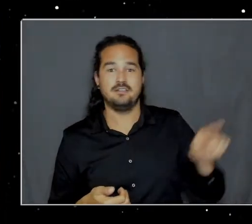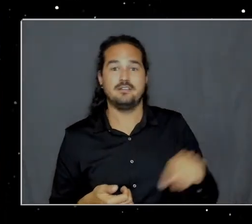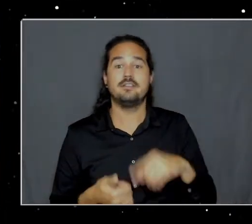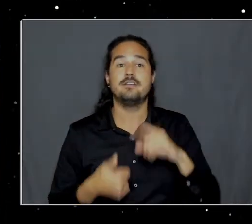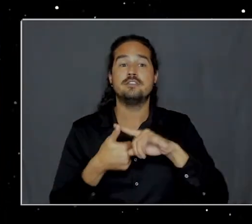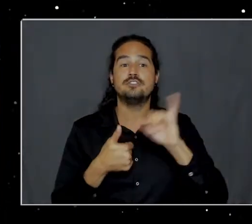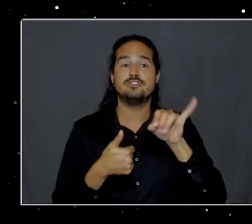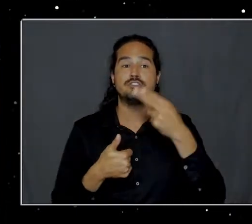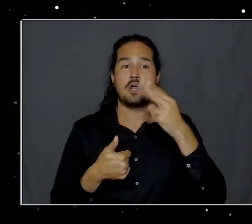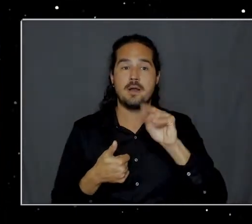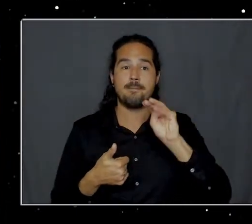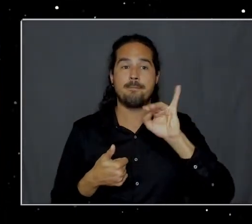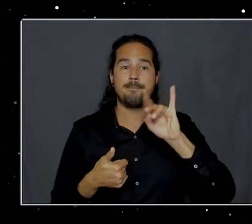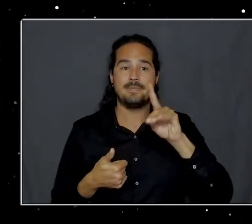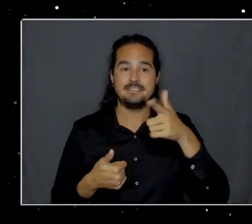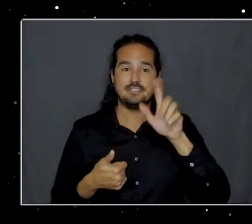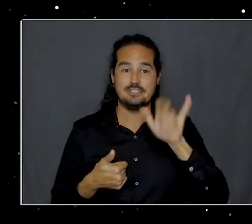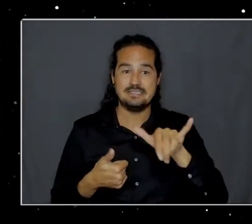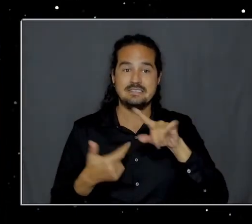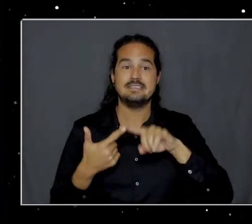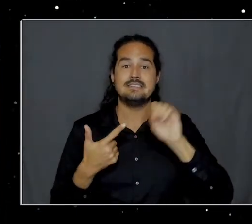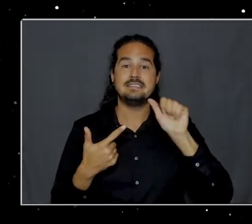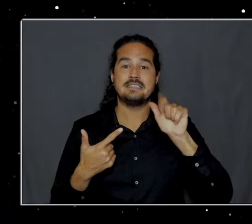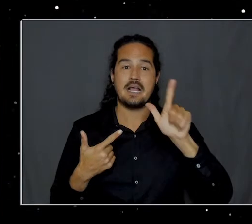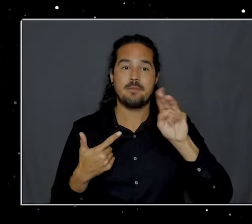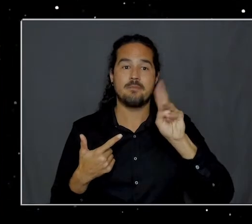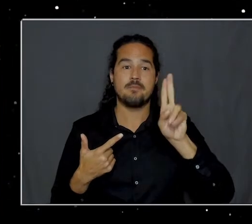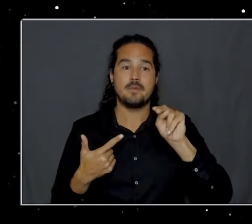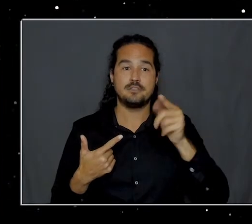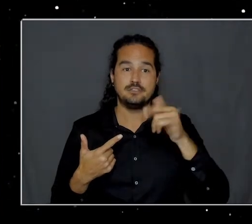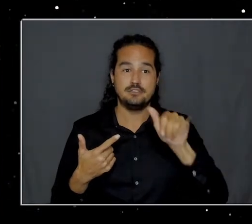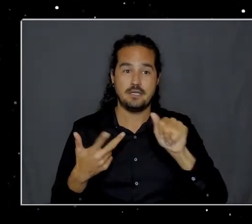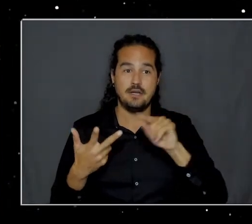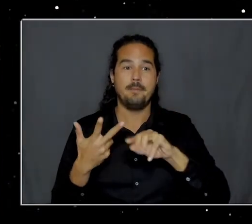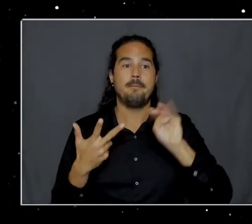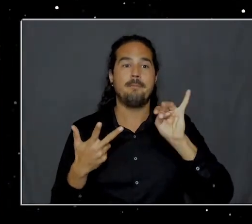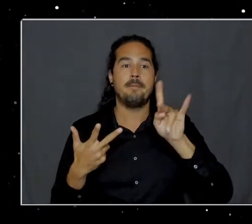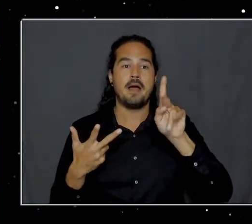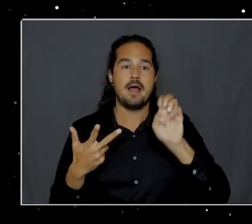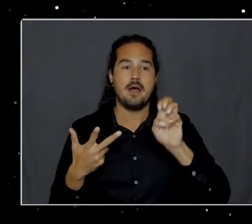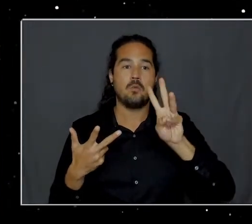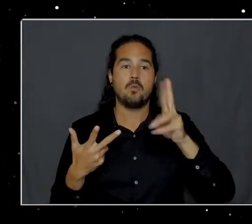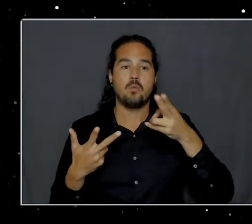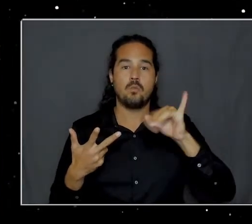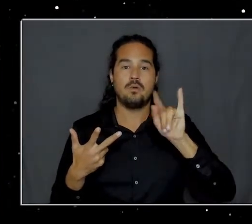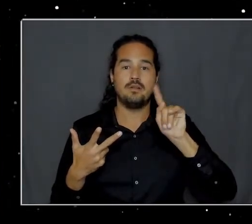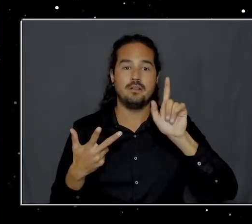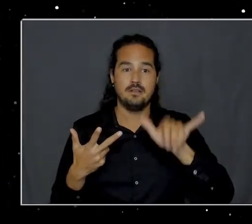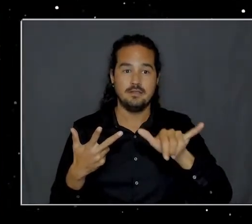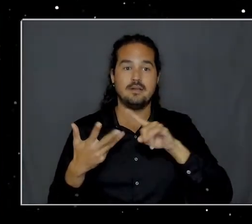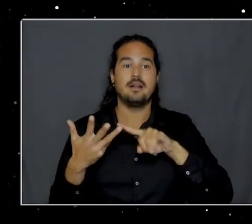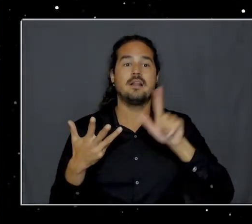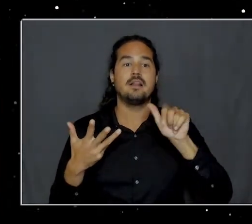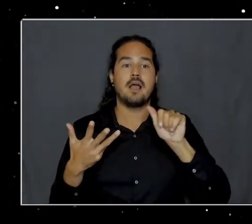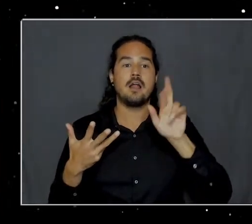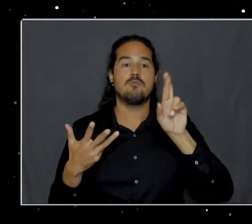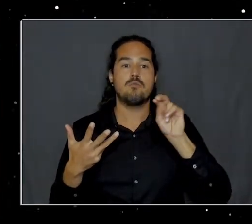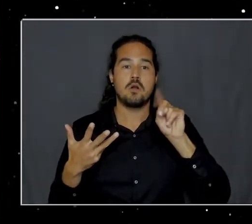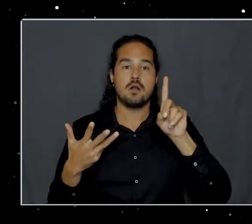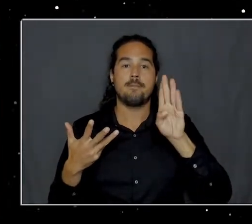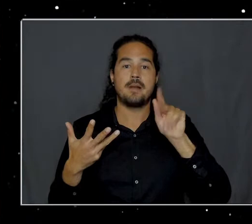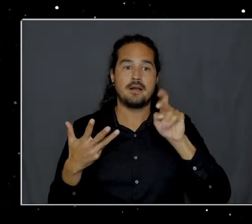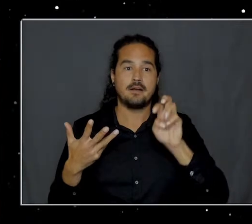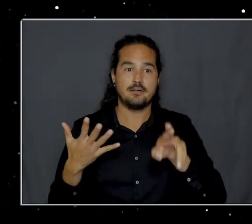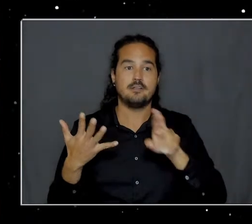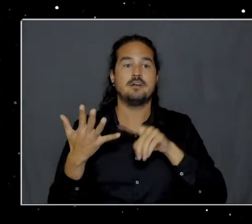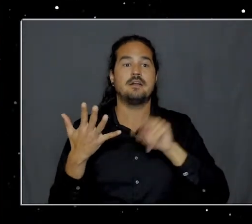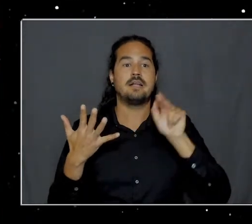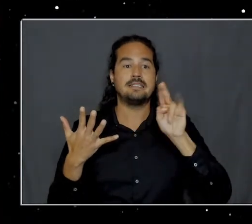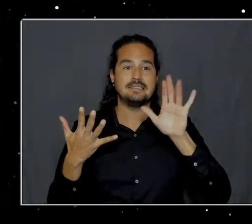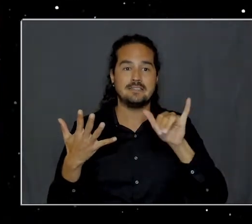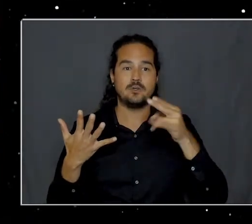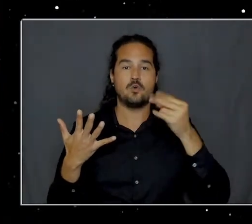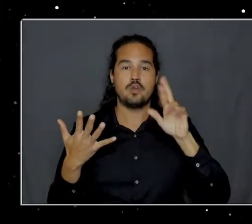CASES, INCLUDE JOHN MIDGLEY, SAL